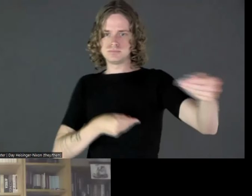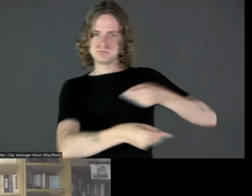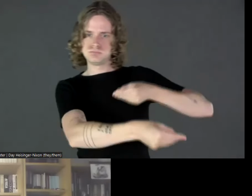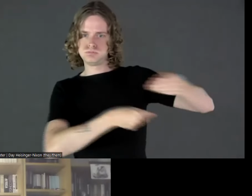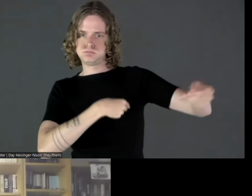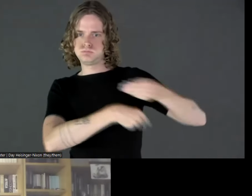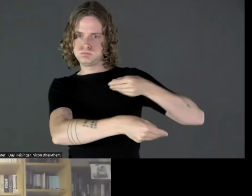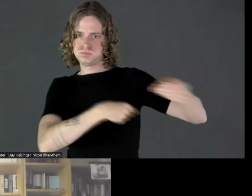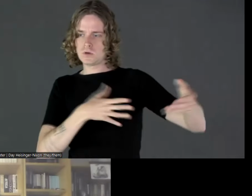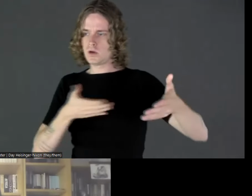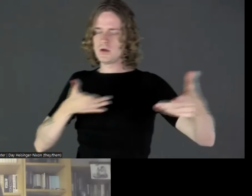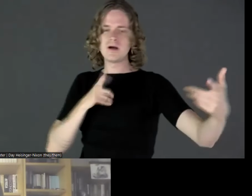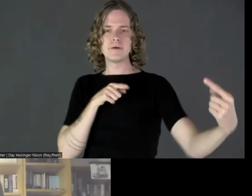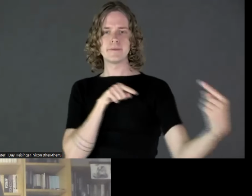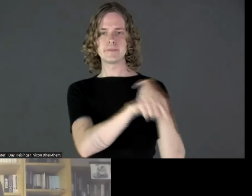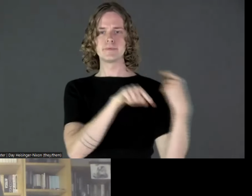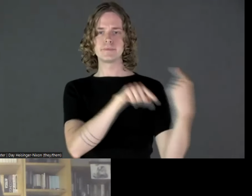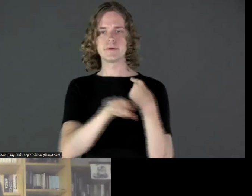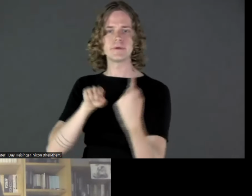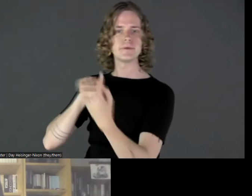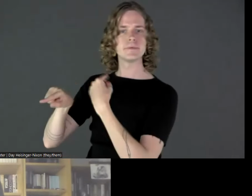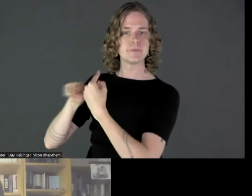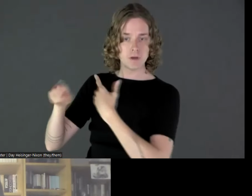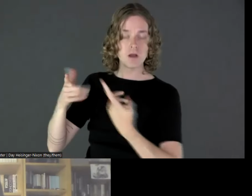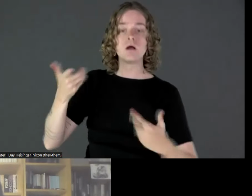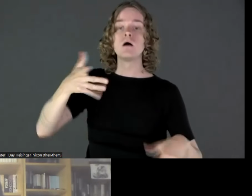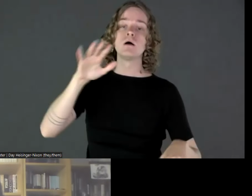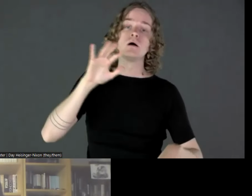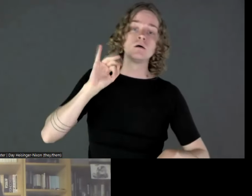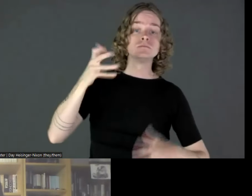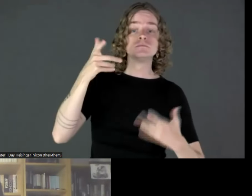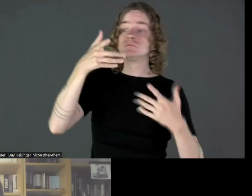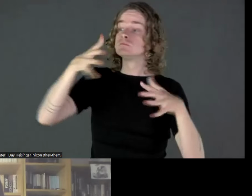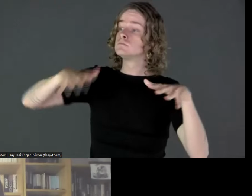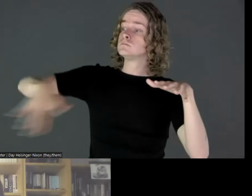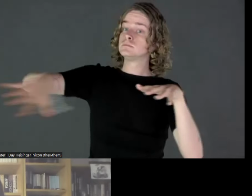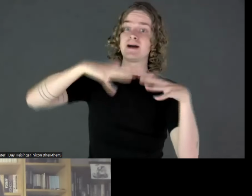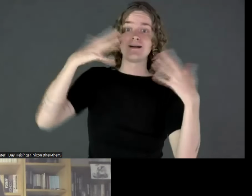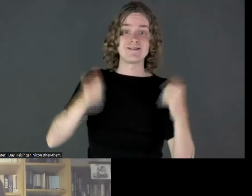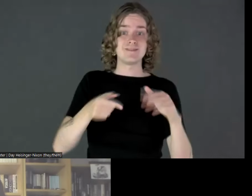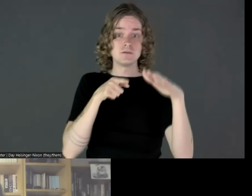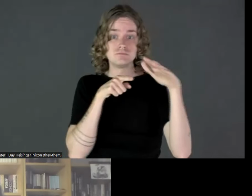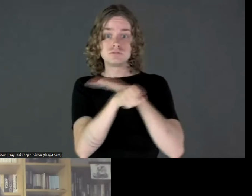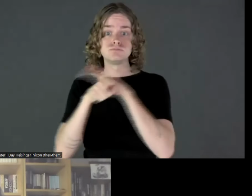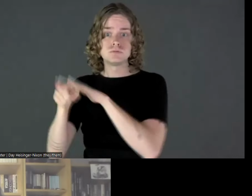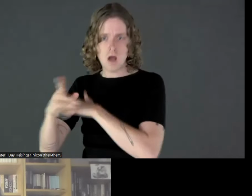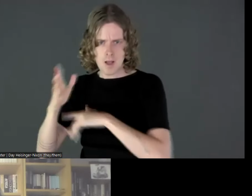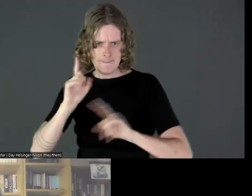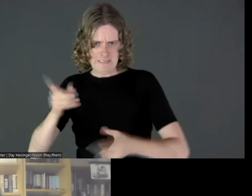the refugee response, they're often connected to the Working Group on persons with specific needs.